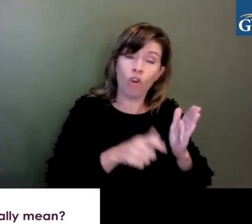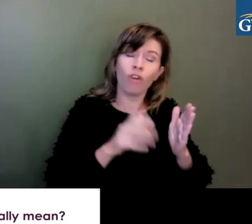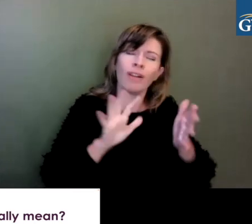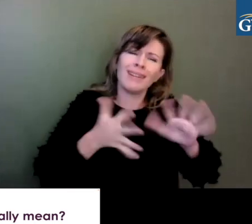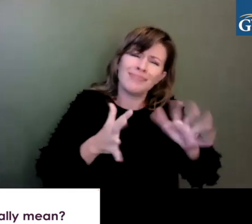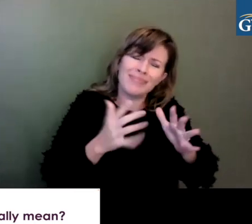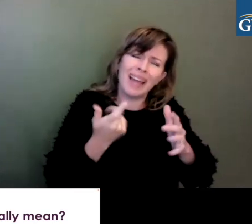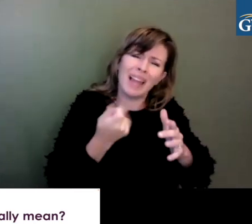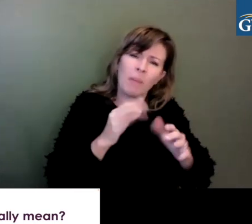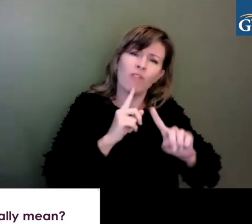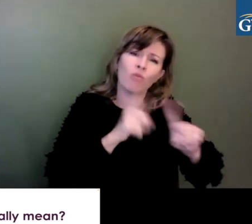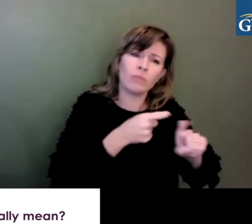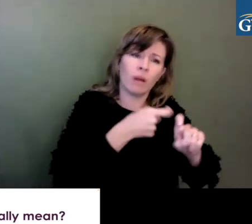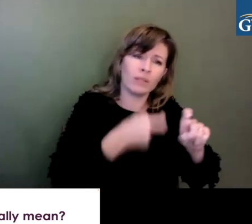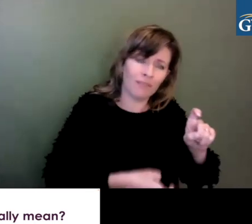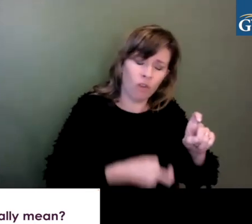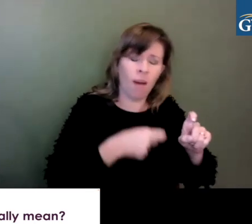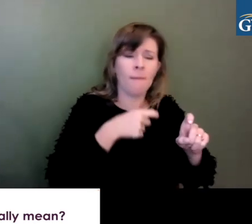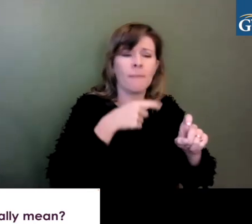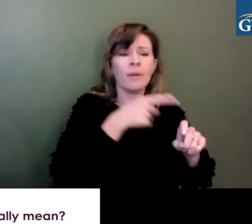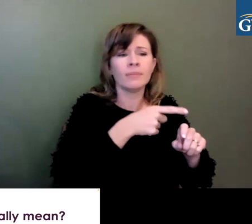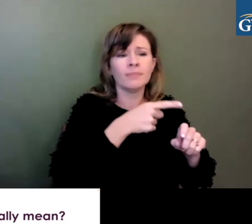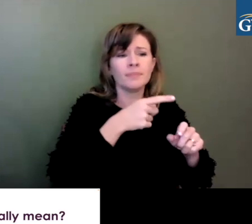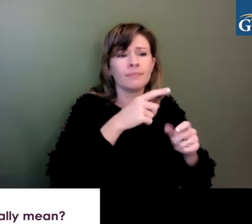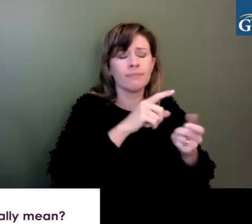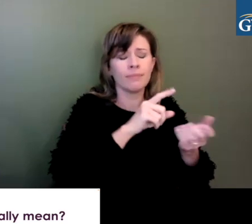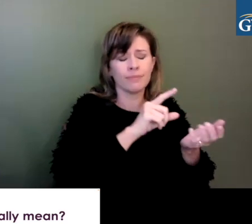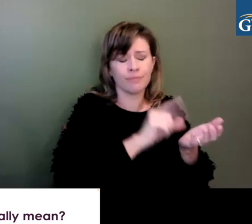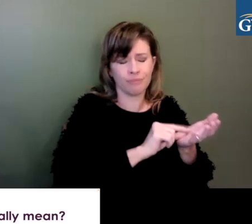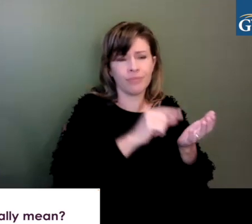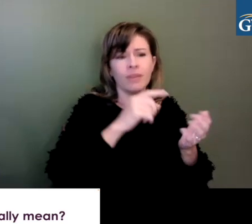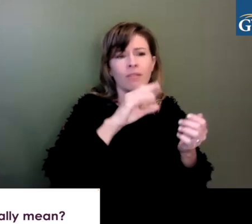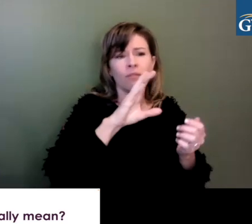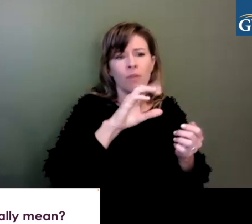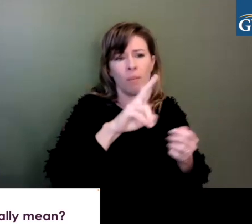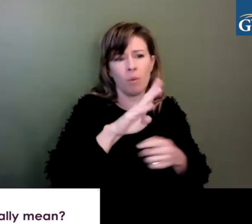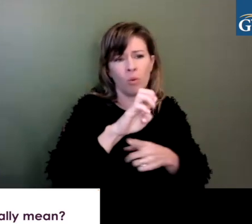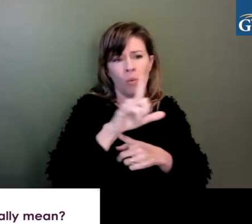response to this editorial from Roberto Cubelli and